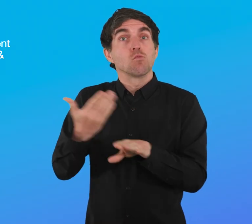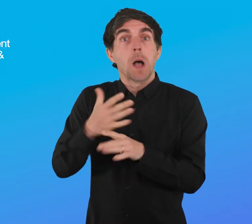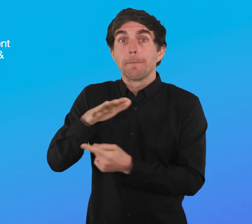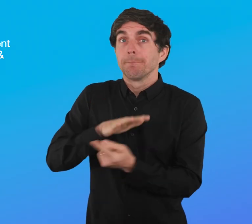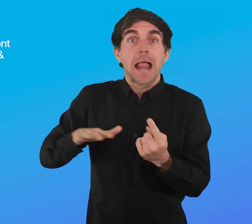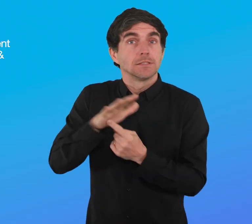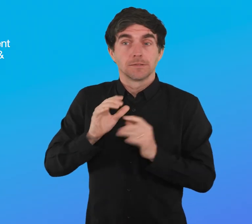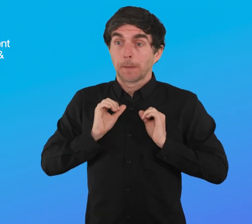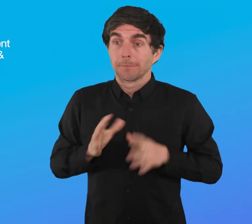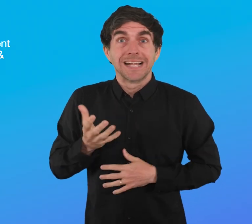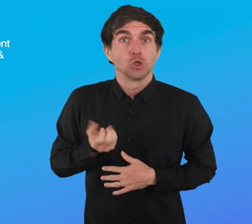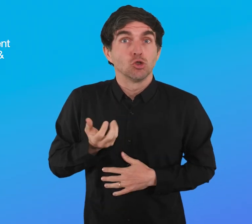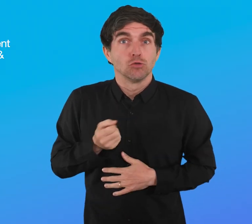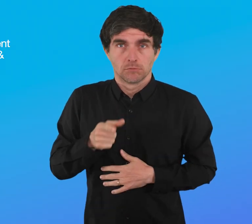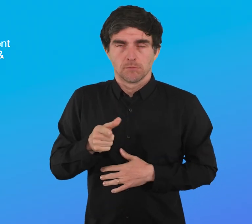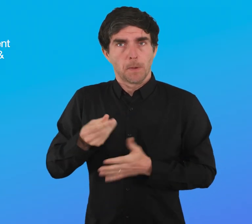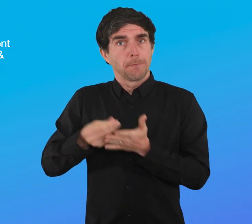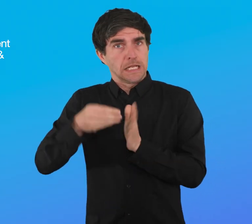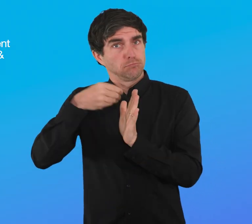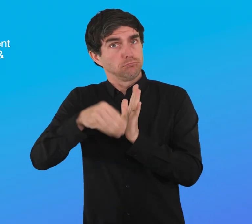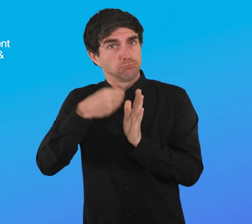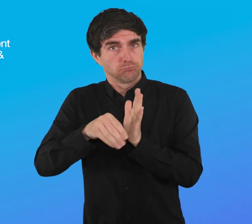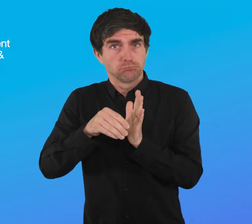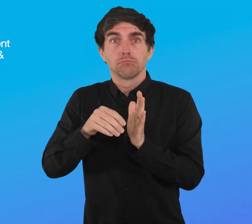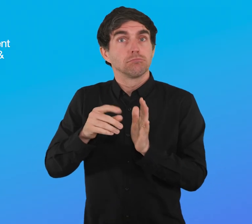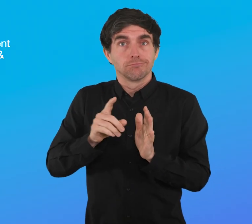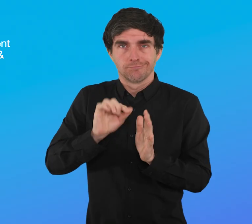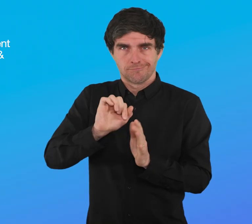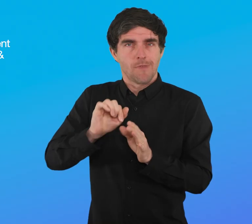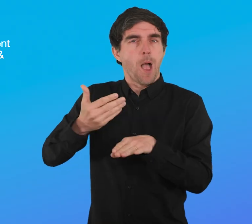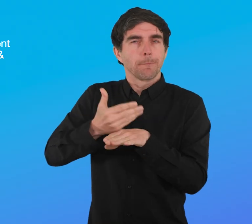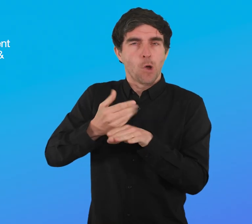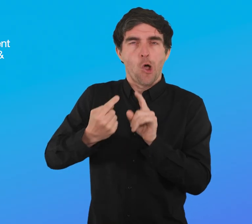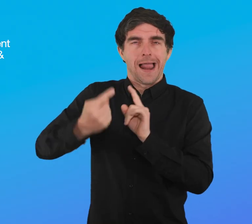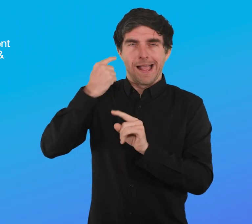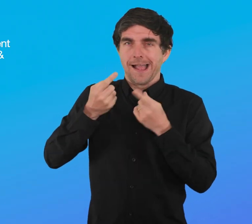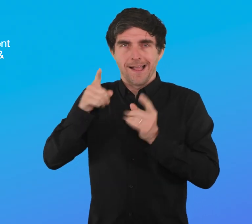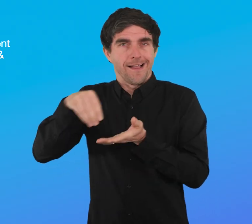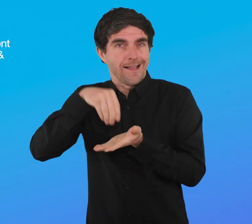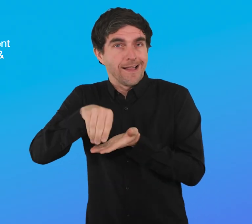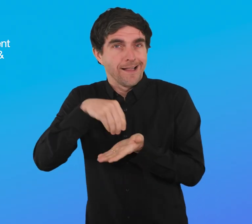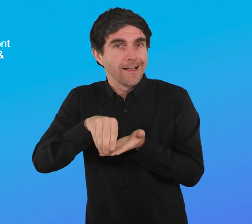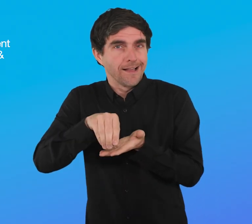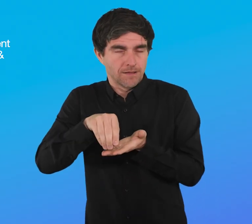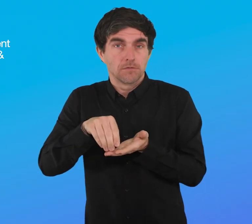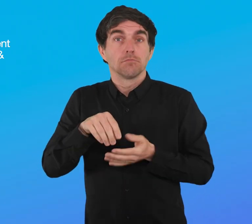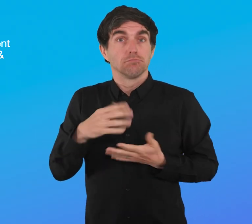A workplace pension is money paid into a pension by your employer.